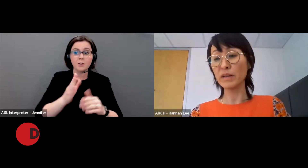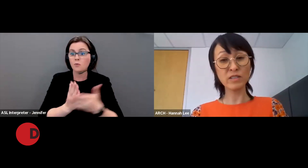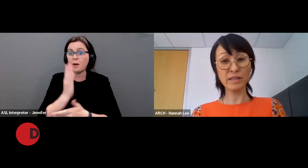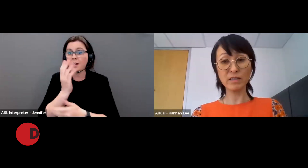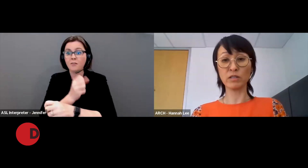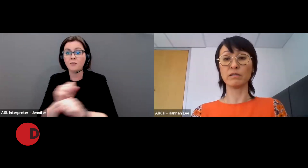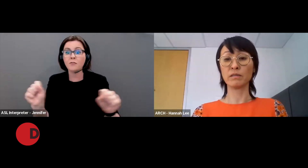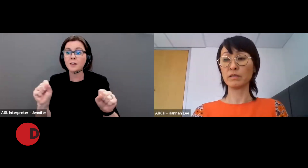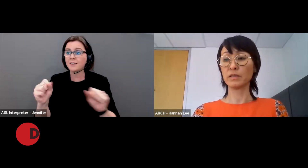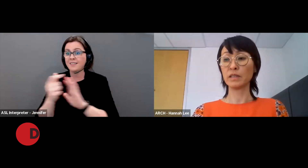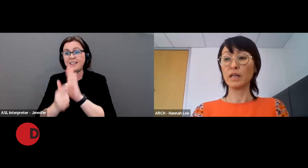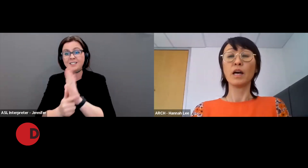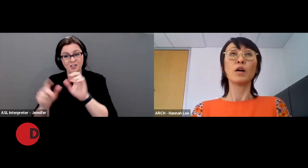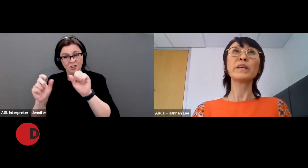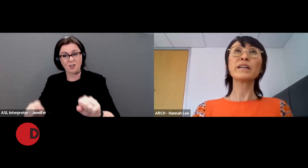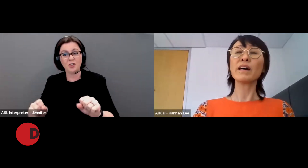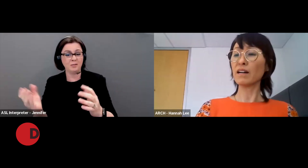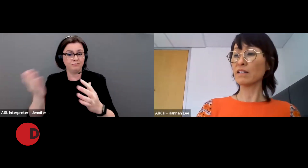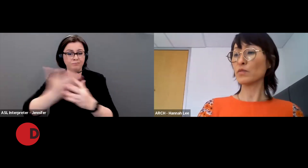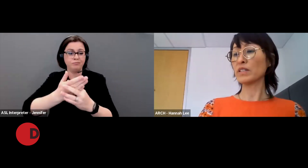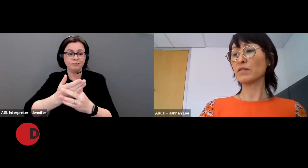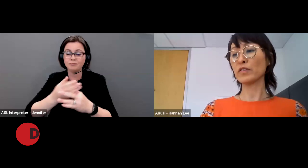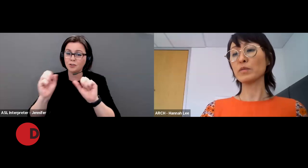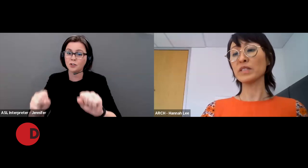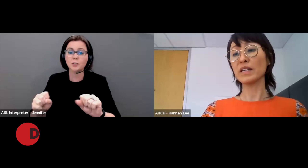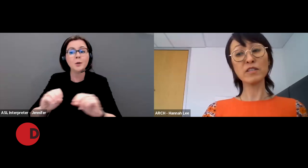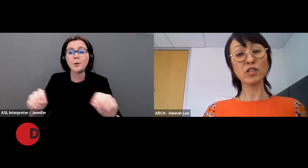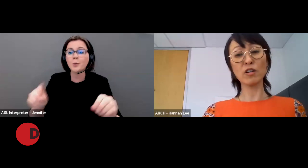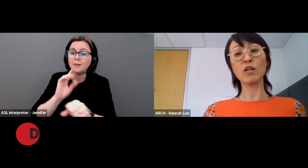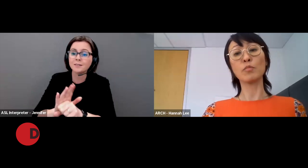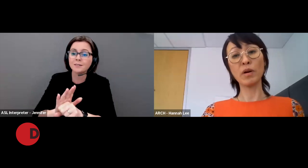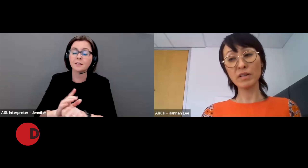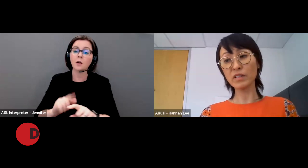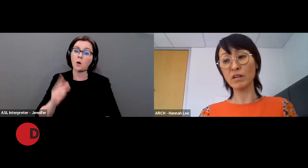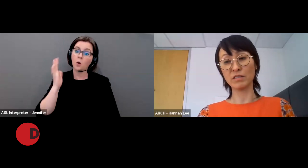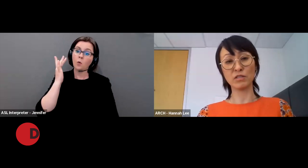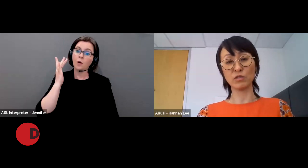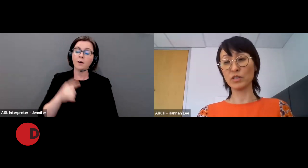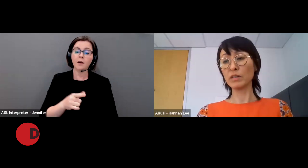freedoms would not be taken away by legislation. Because rights and freedoms in the